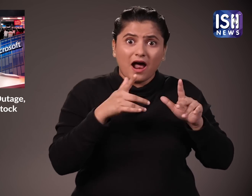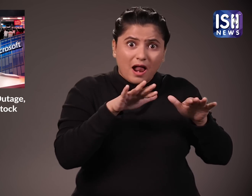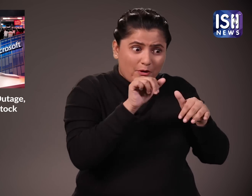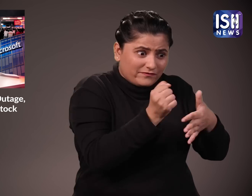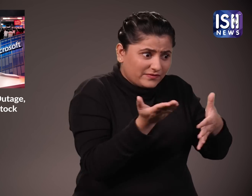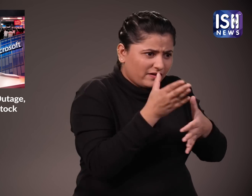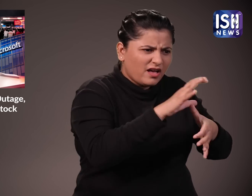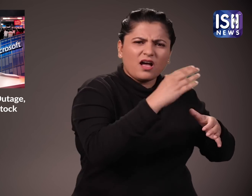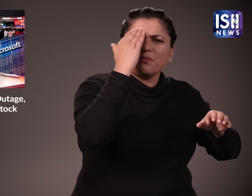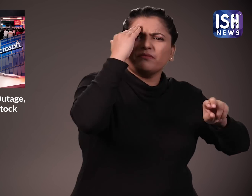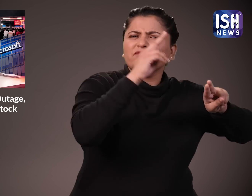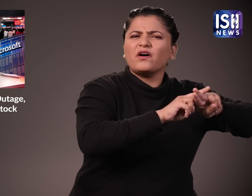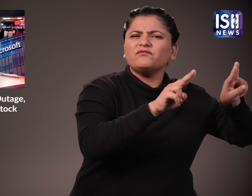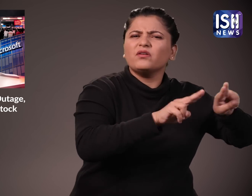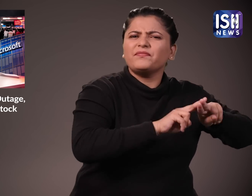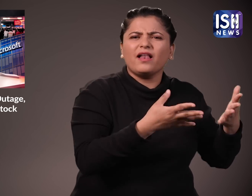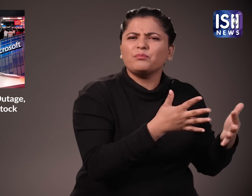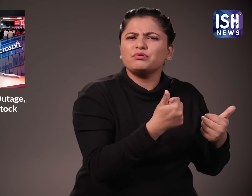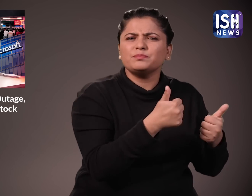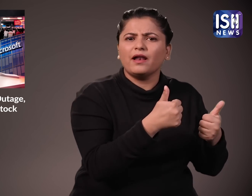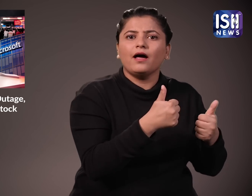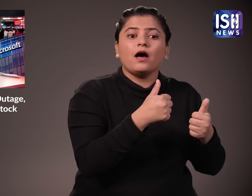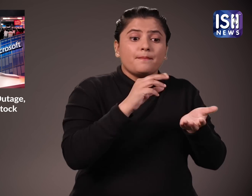This high quantity of data cannot be stored in our computers as the storage would be full.